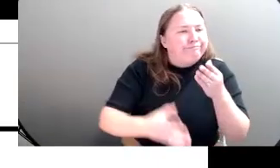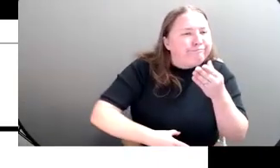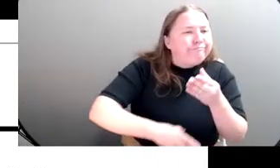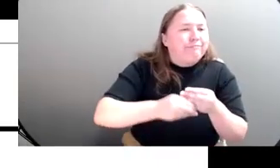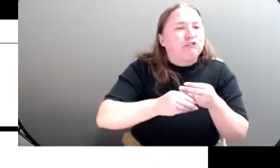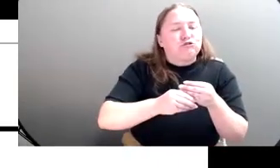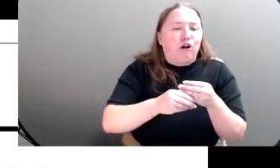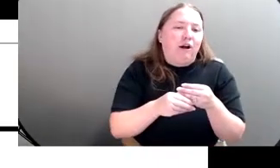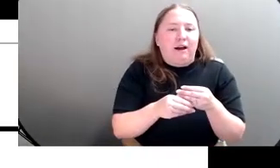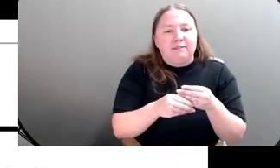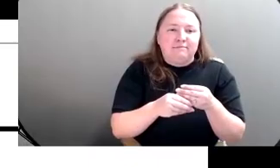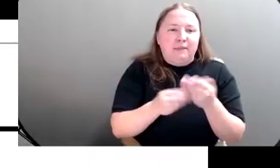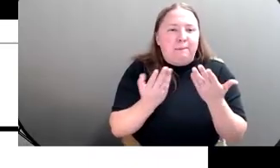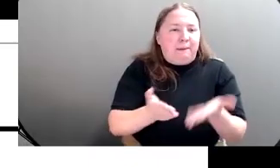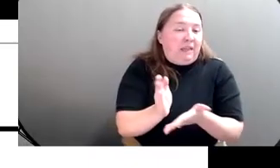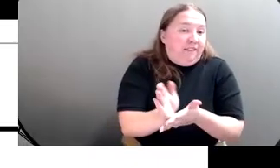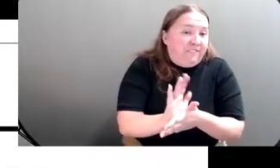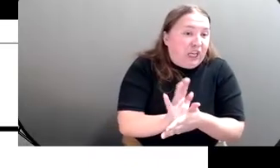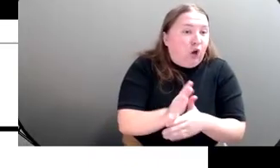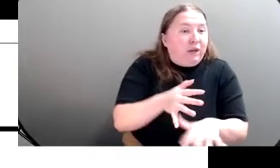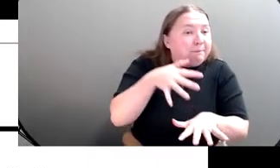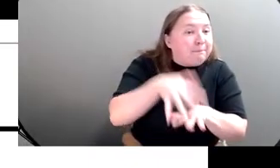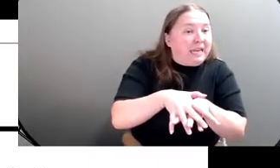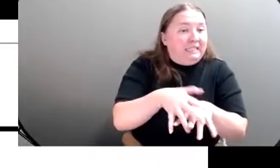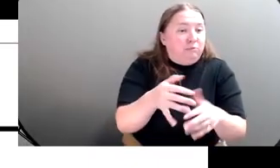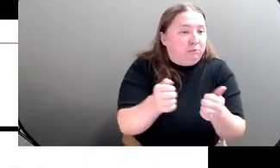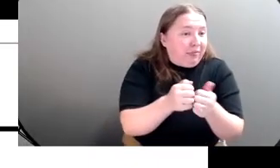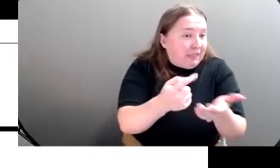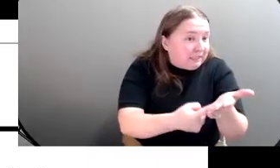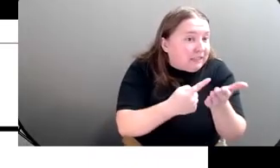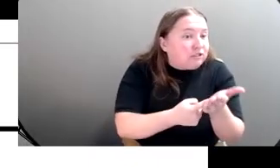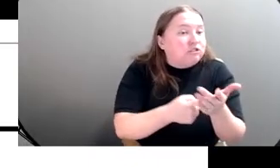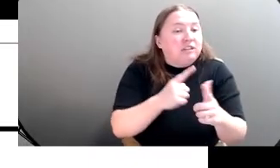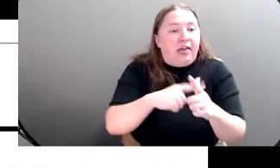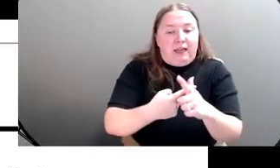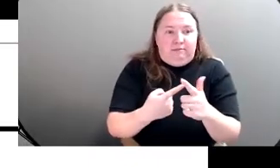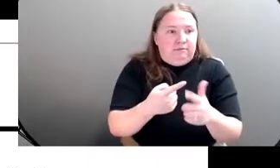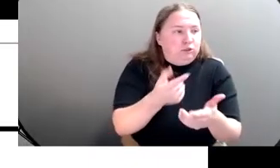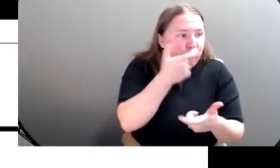maybe the video is embedded in a discussion. And then there's a discussion that you have about the video.